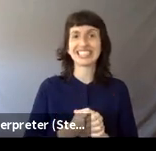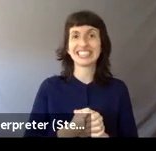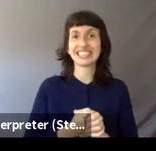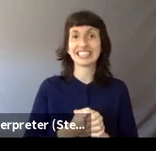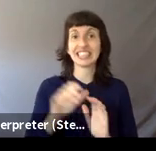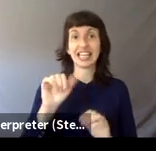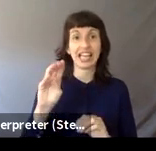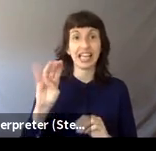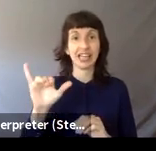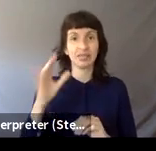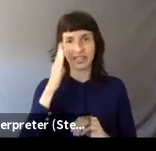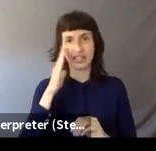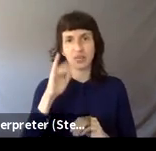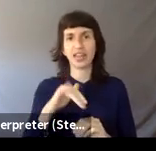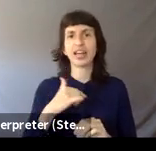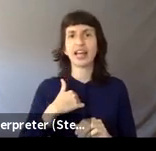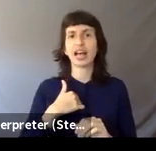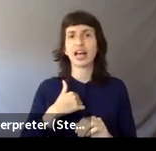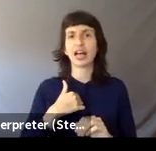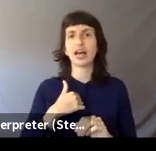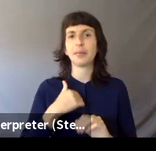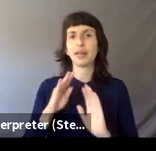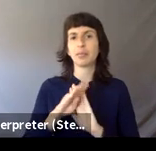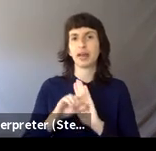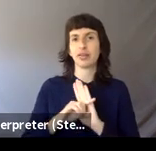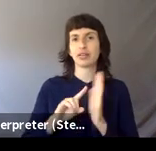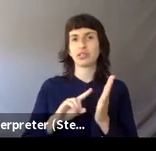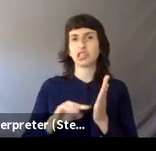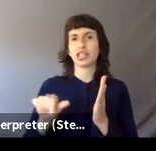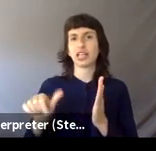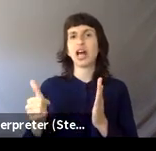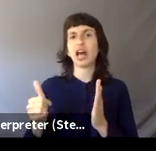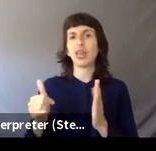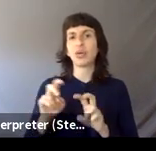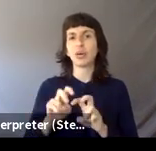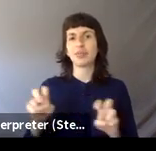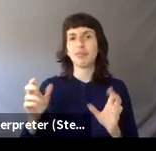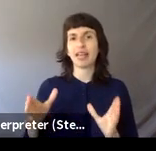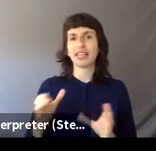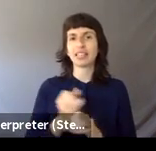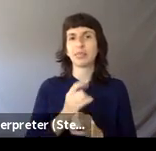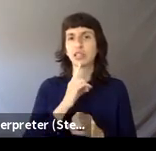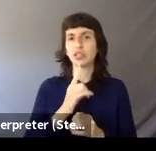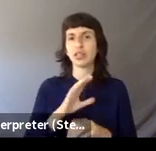Amy: I always feel like this is the most awkward part of the webinar.